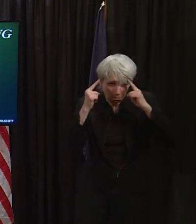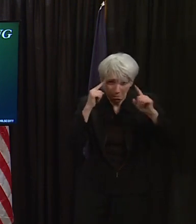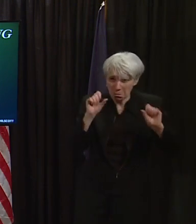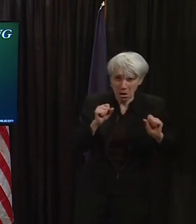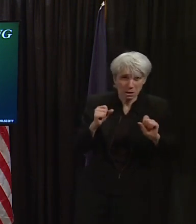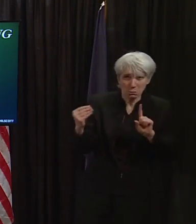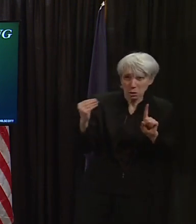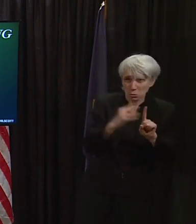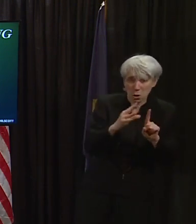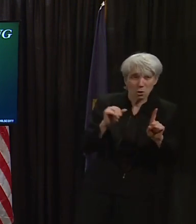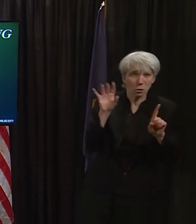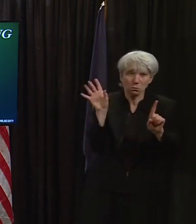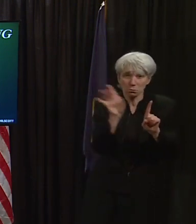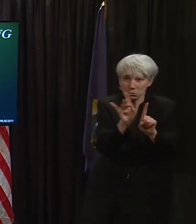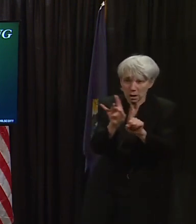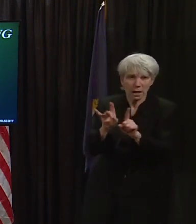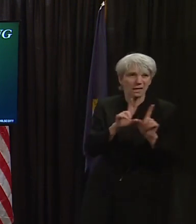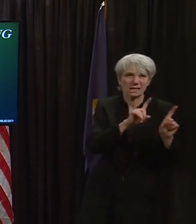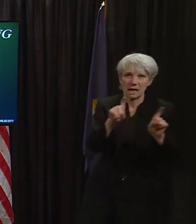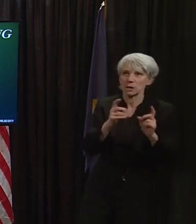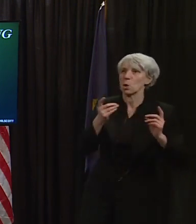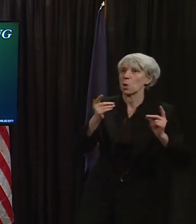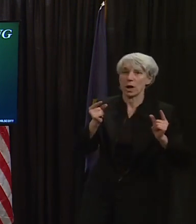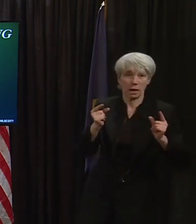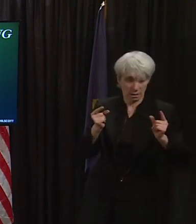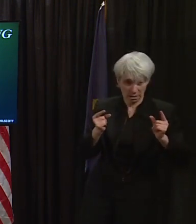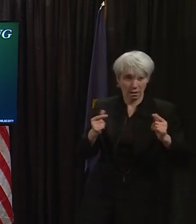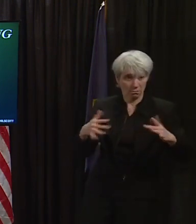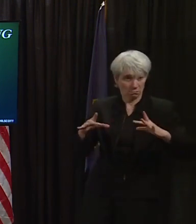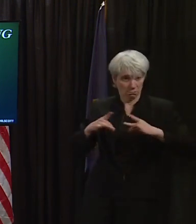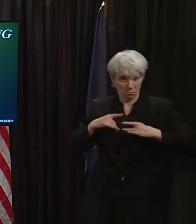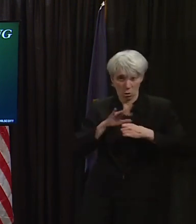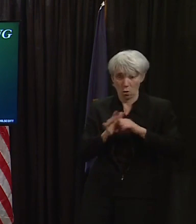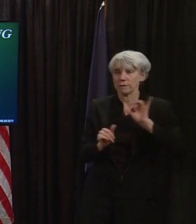Our North star continues to be preserving in person education for our